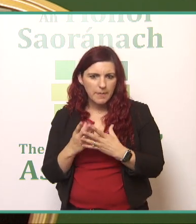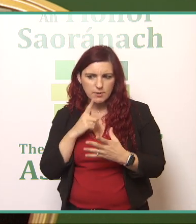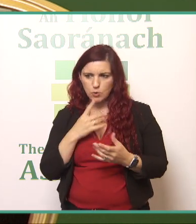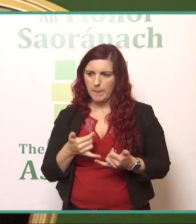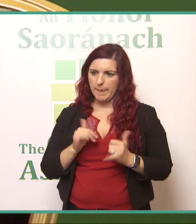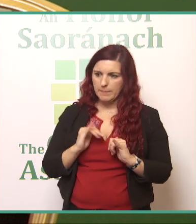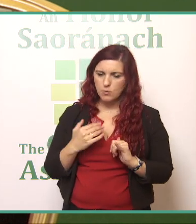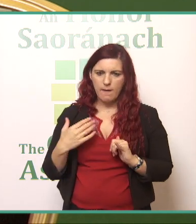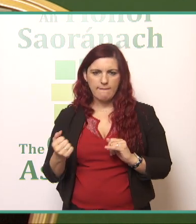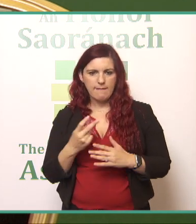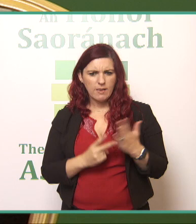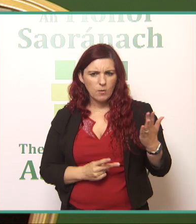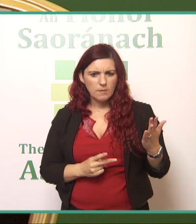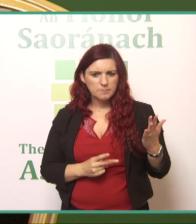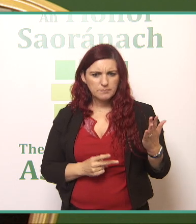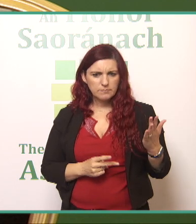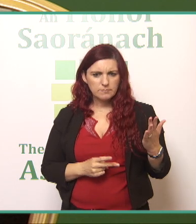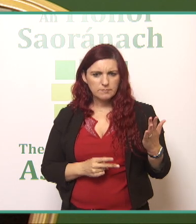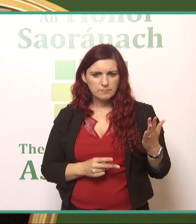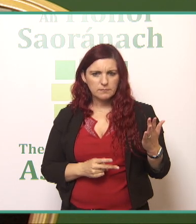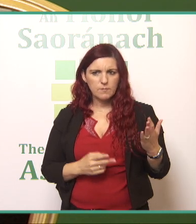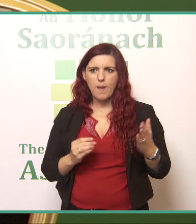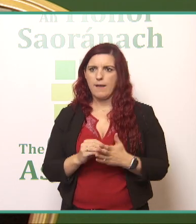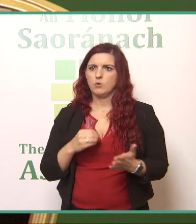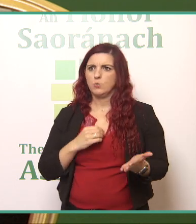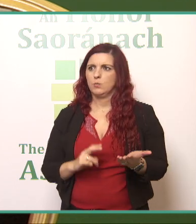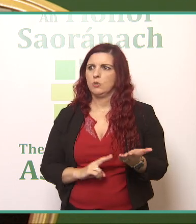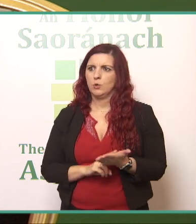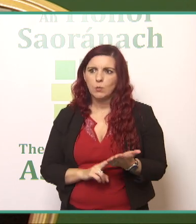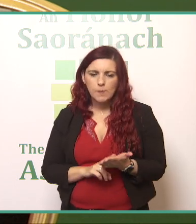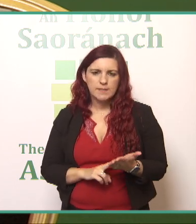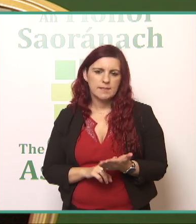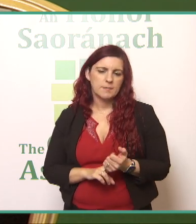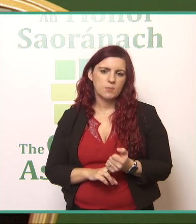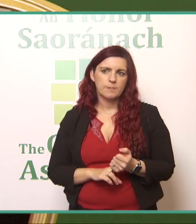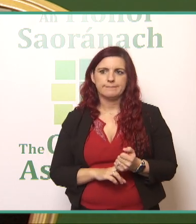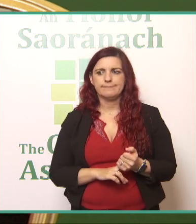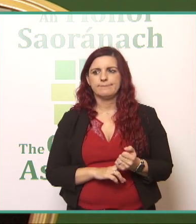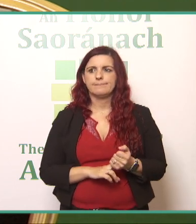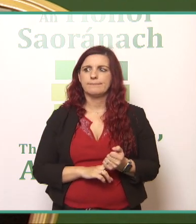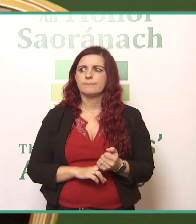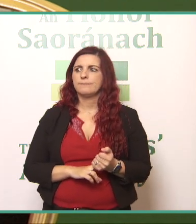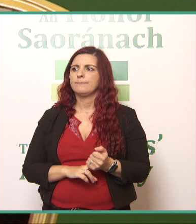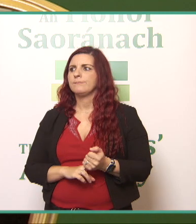her to have value you know that we have to use it um to you know or we have to be out breaking